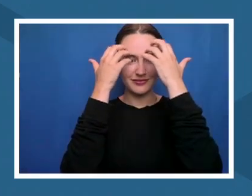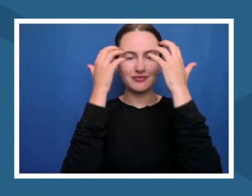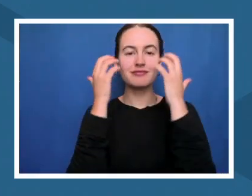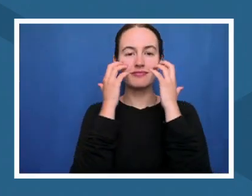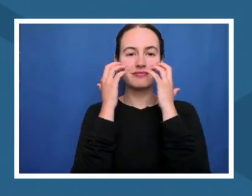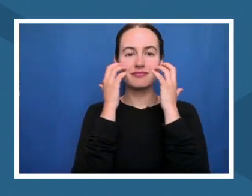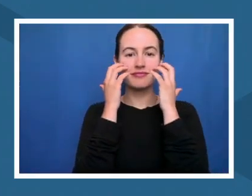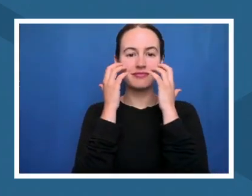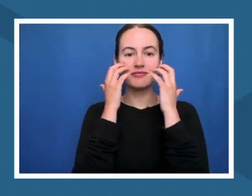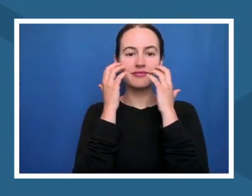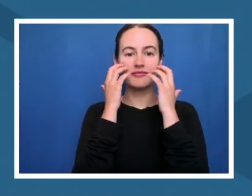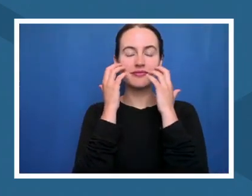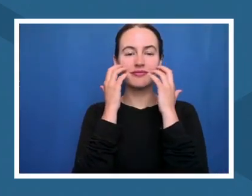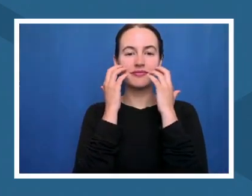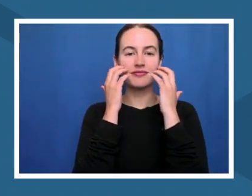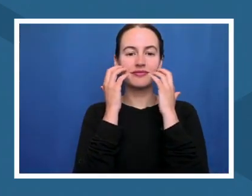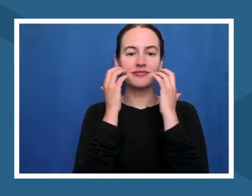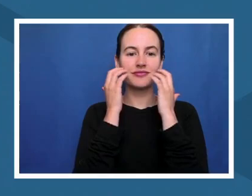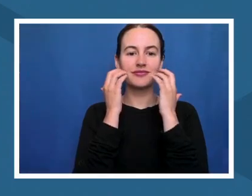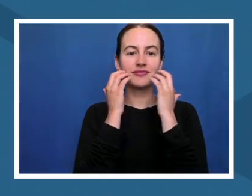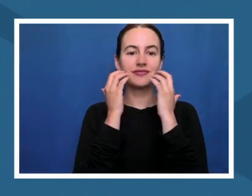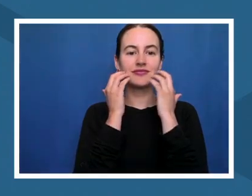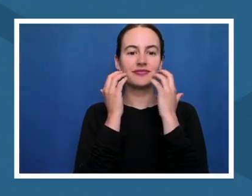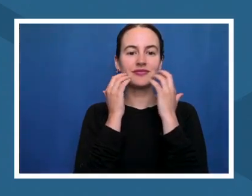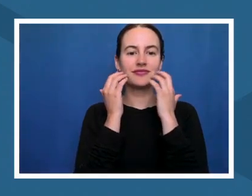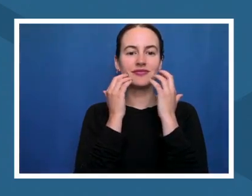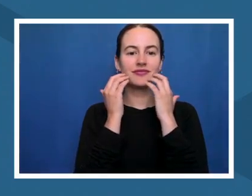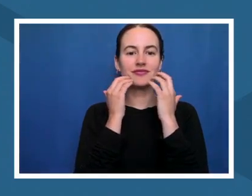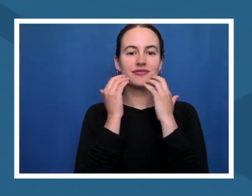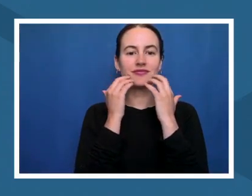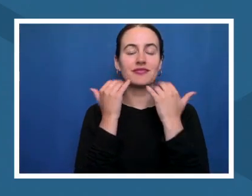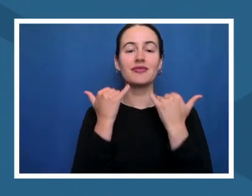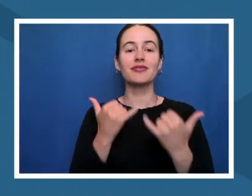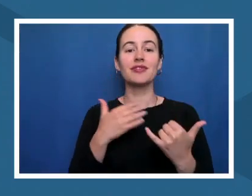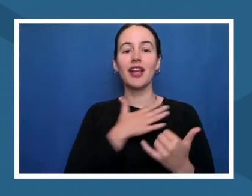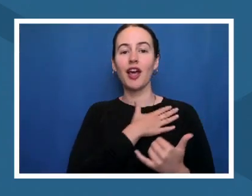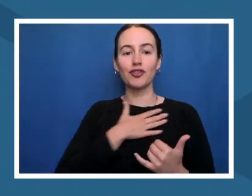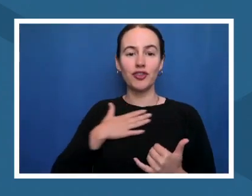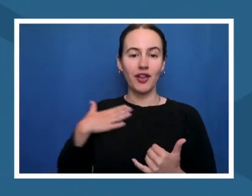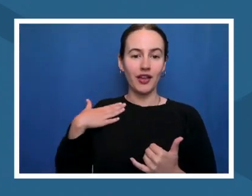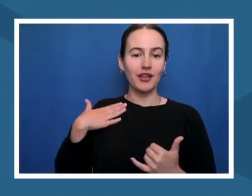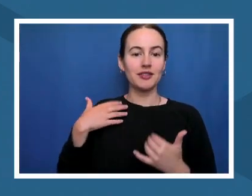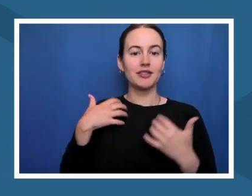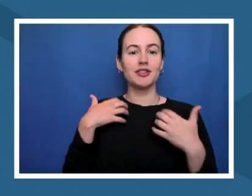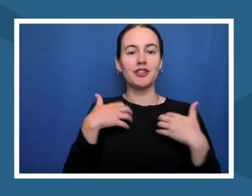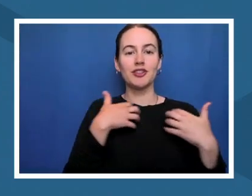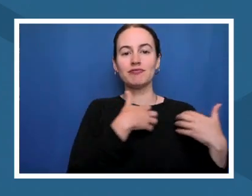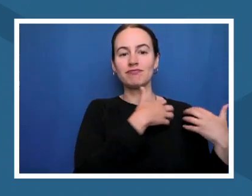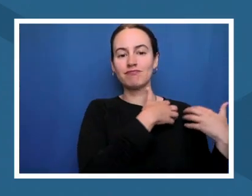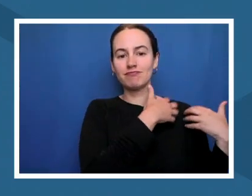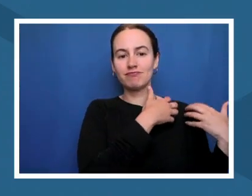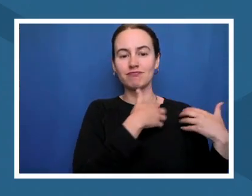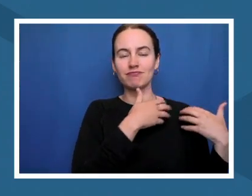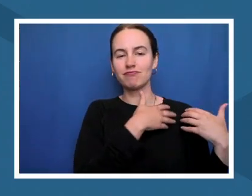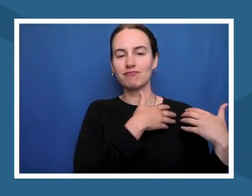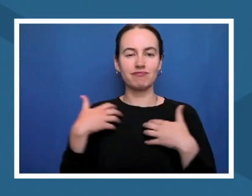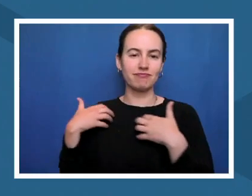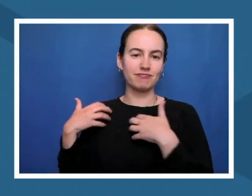on your face bring those foreheads to your two drops to your chest